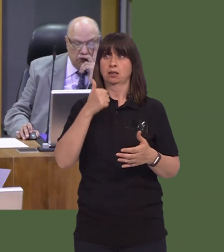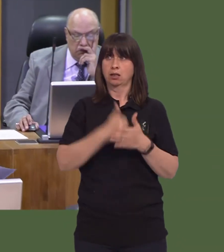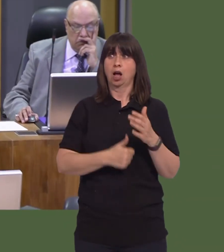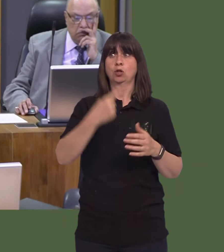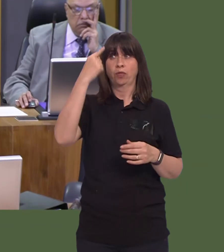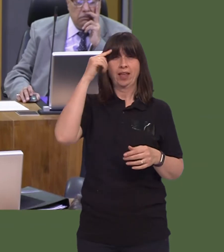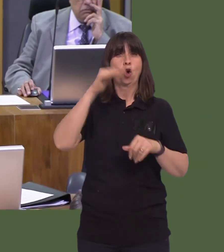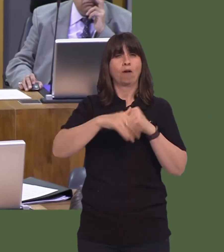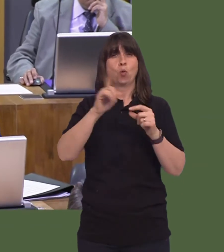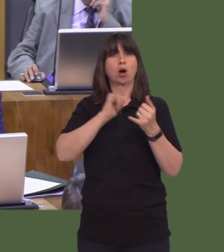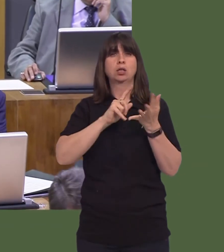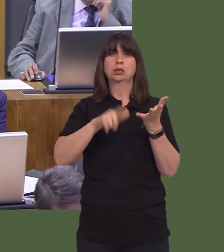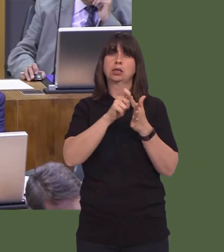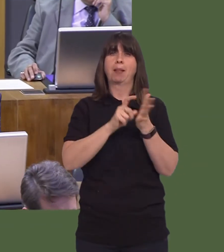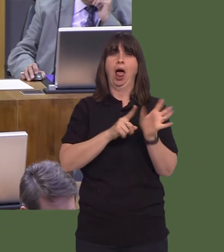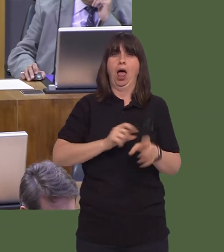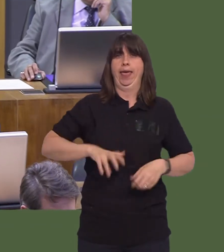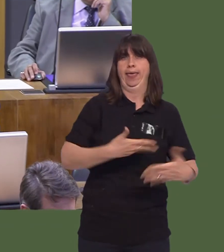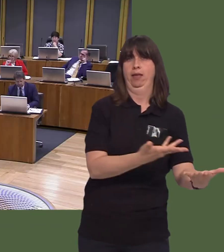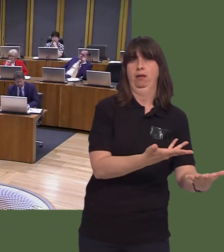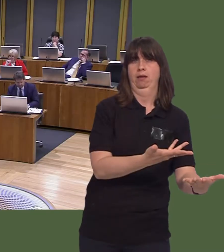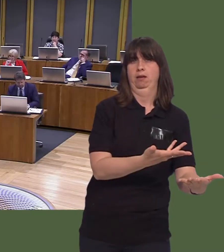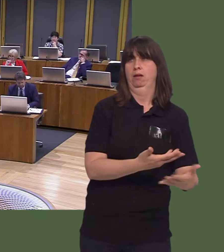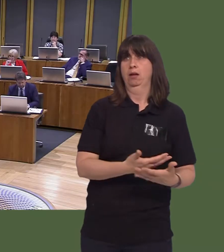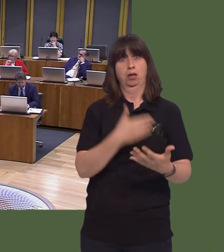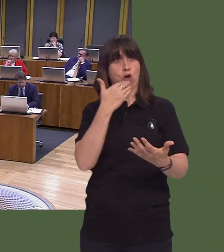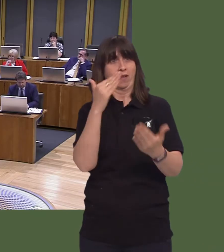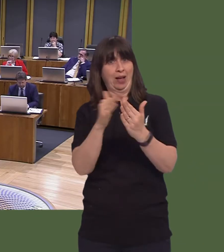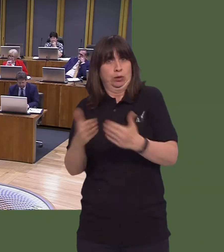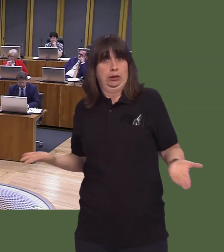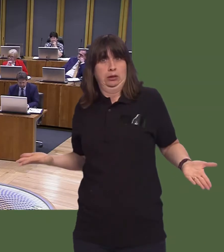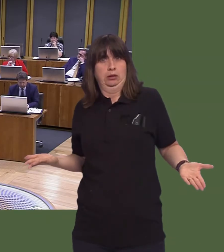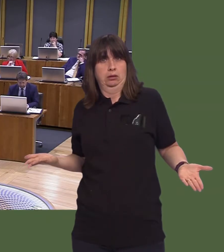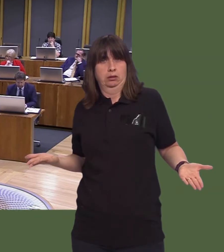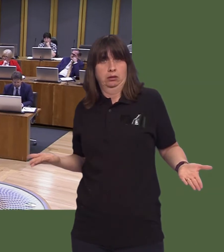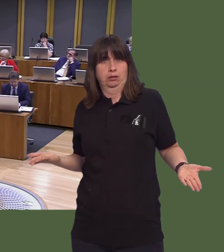Carwyn Jones AM: I agree, but I think it's about more than that.